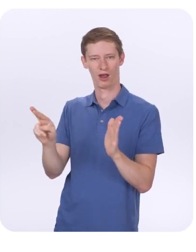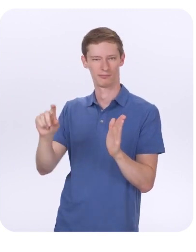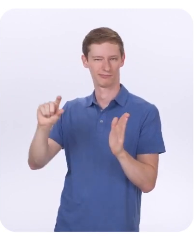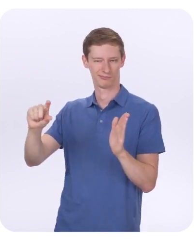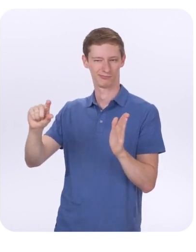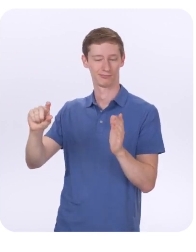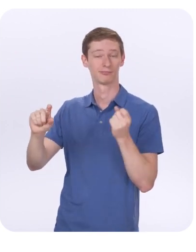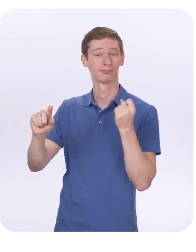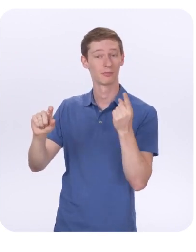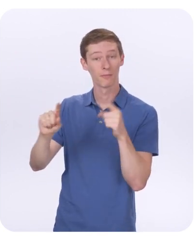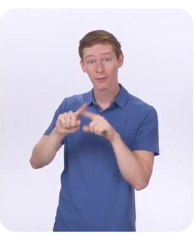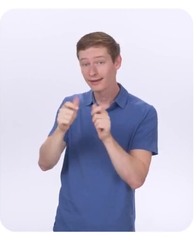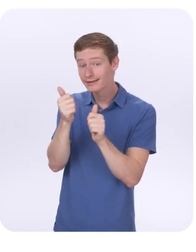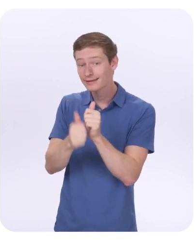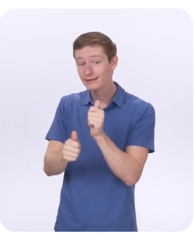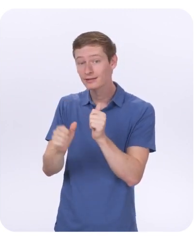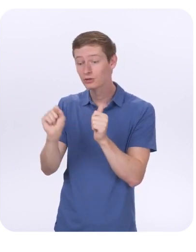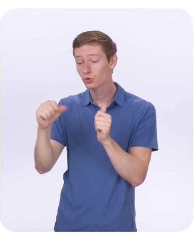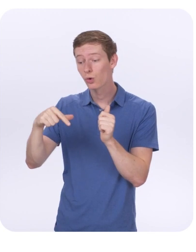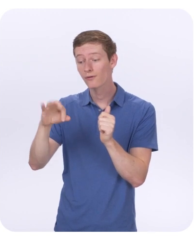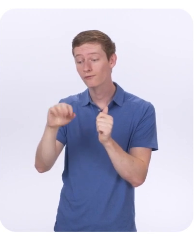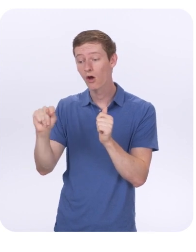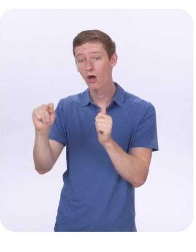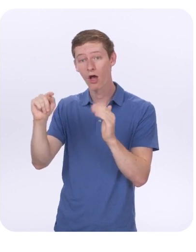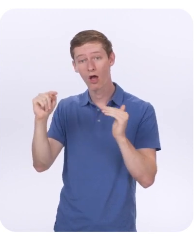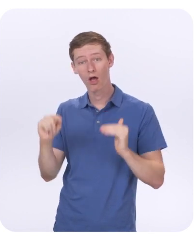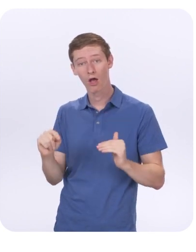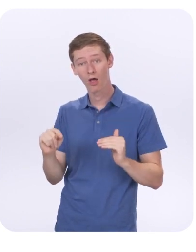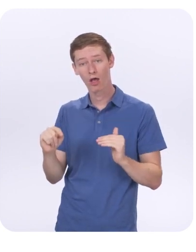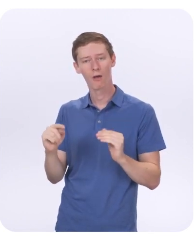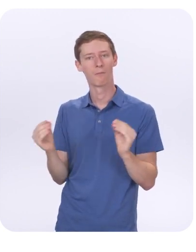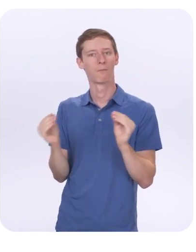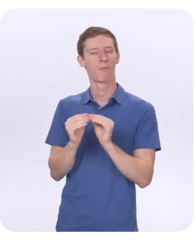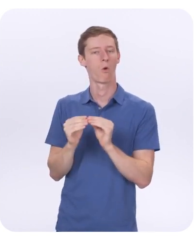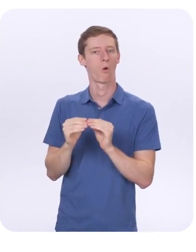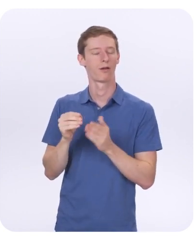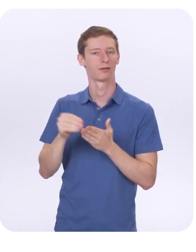And penthouses that are just on their left are the most expensive and also